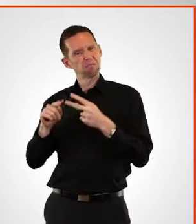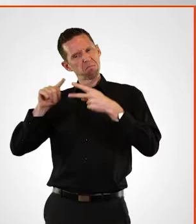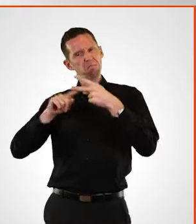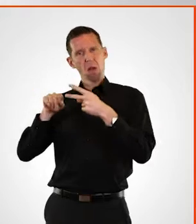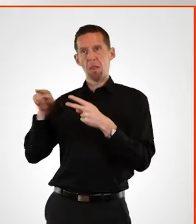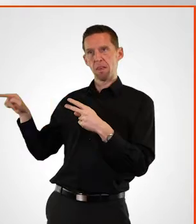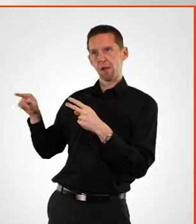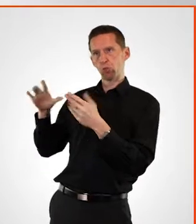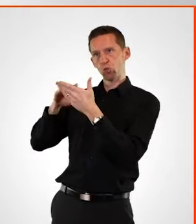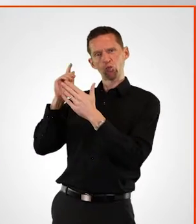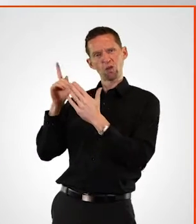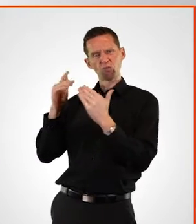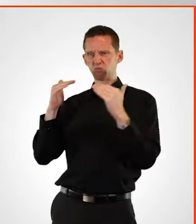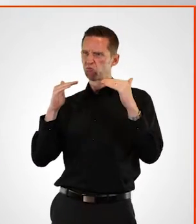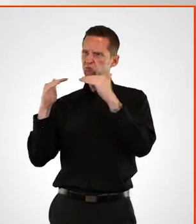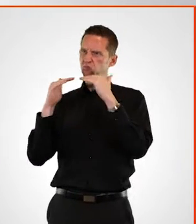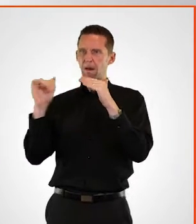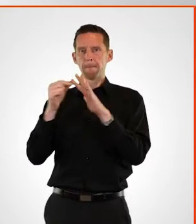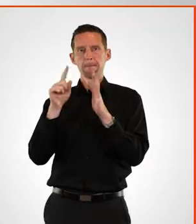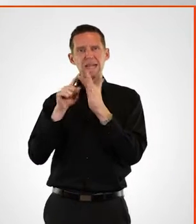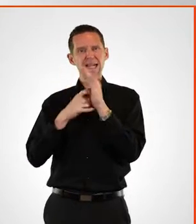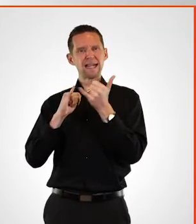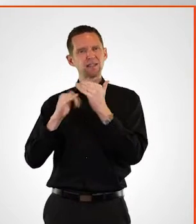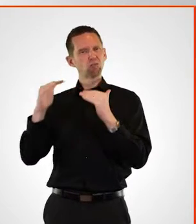If that student is close to his or her peers,